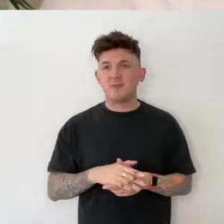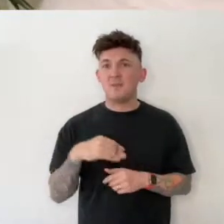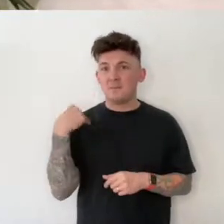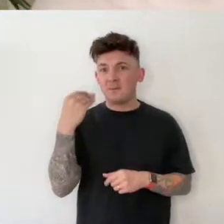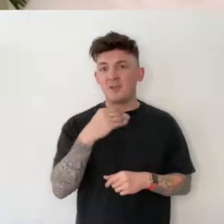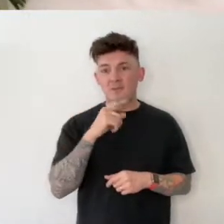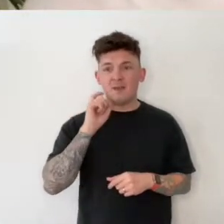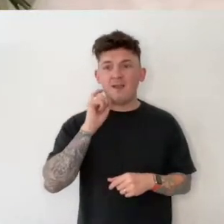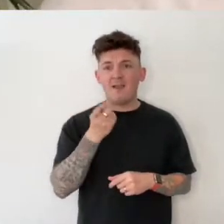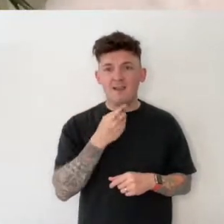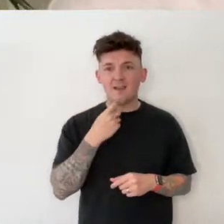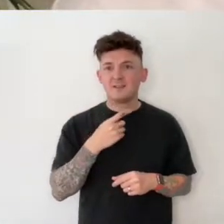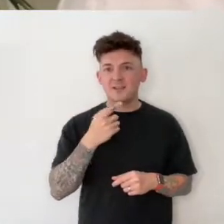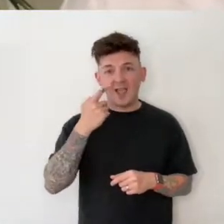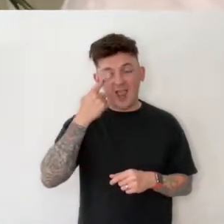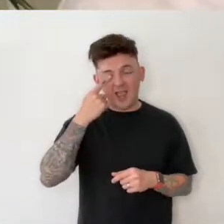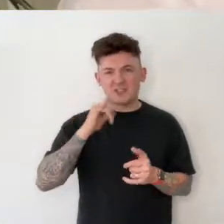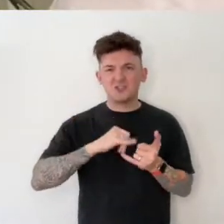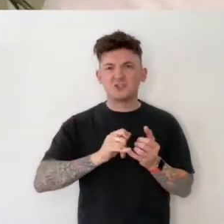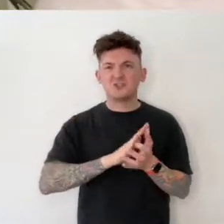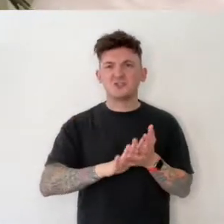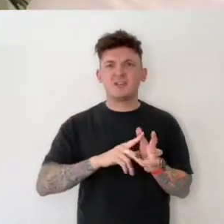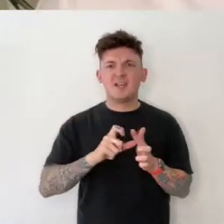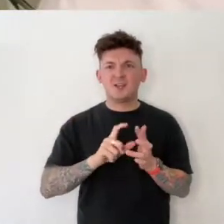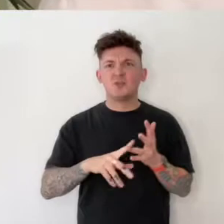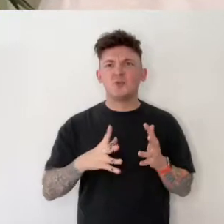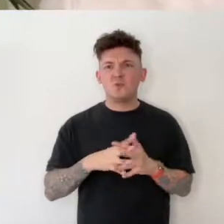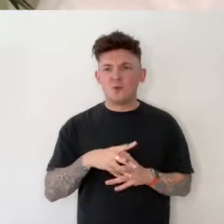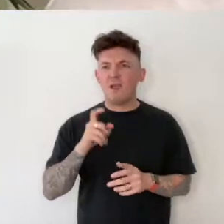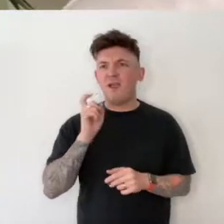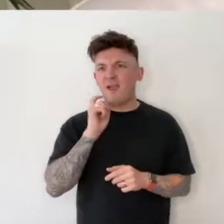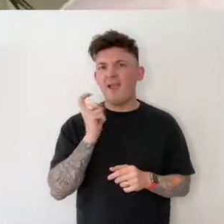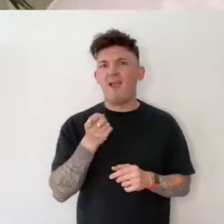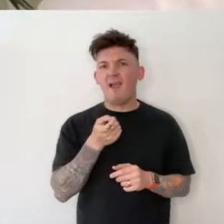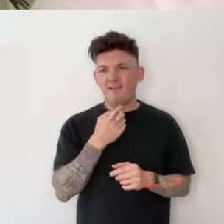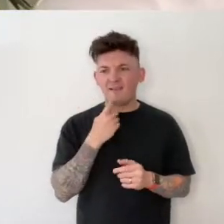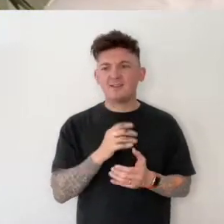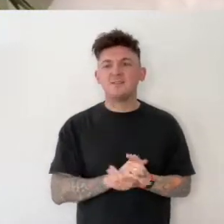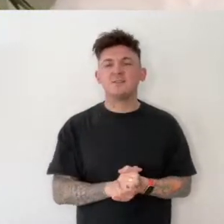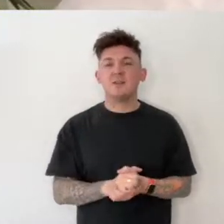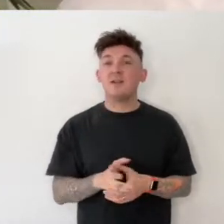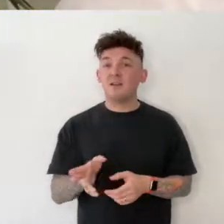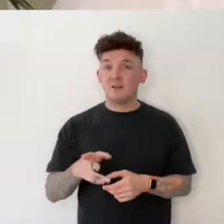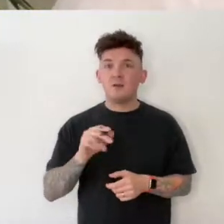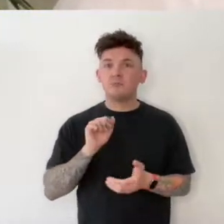eye shadow, eye shadow is one of those things that it takes practice! that's an eyeliner